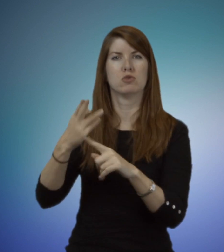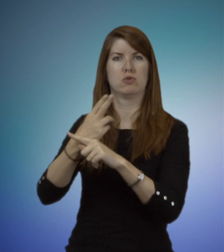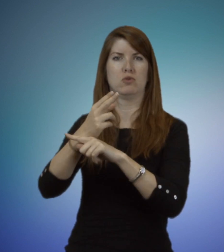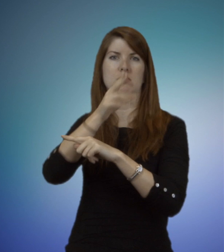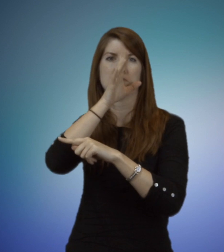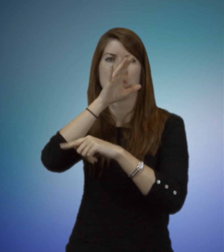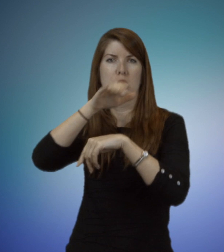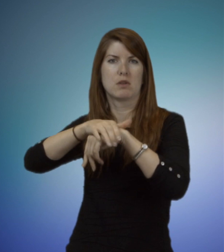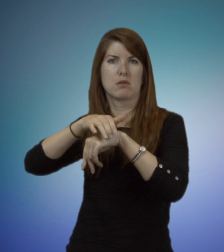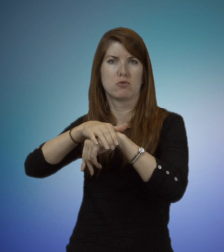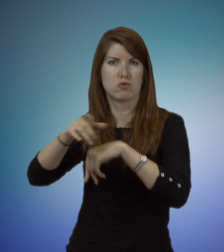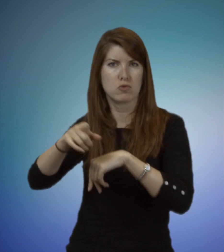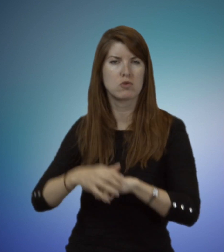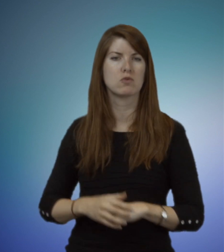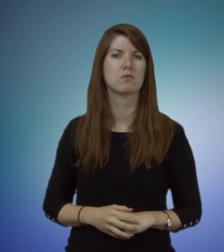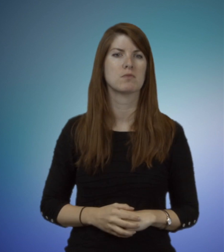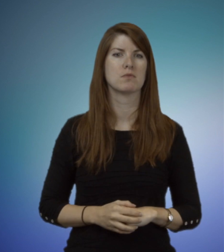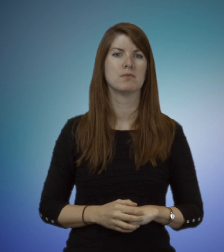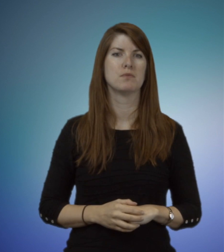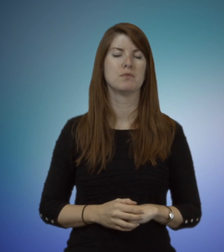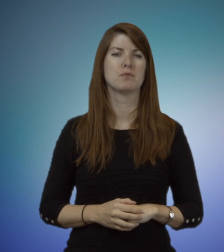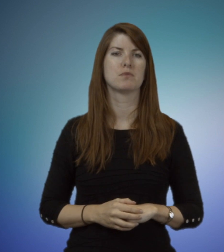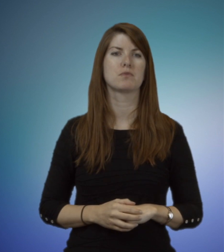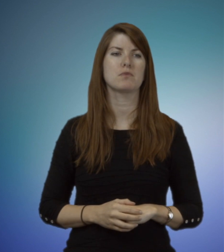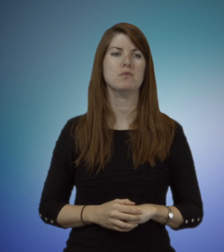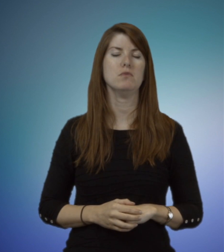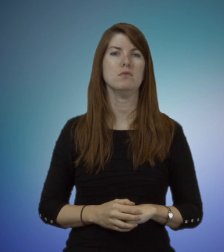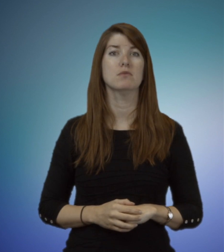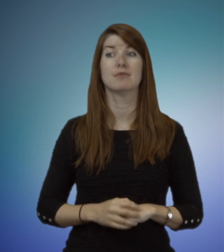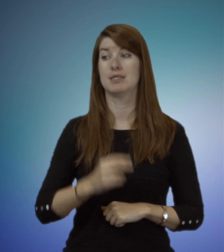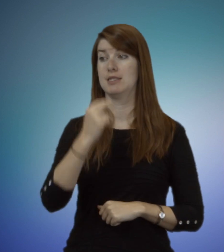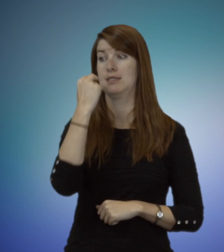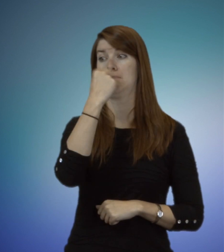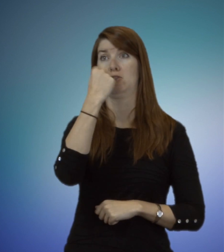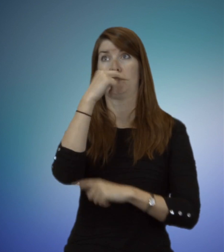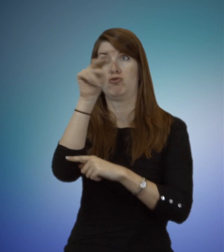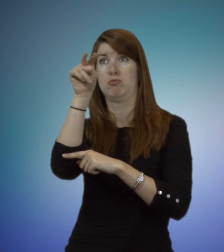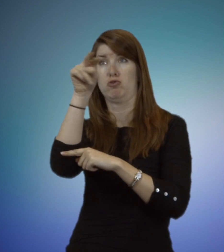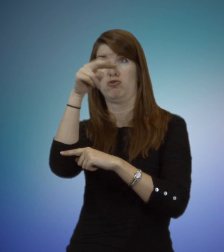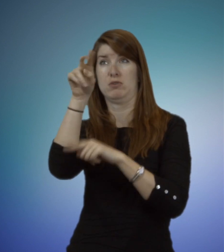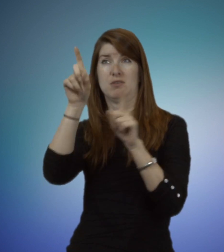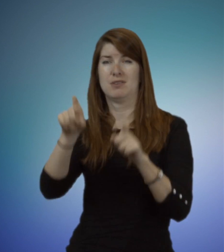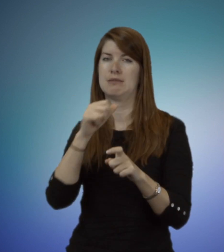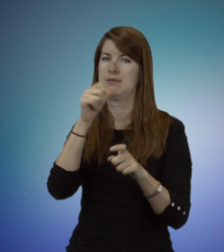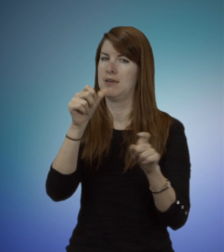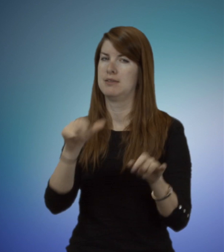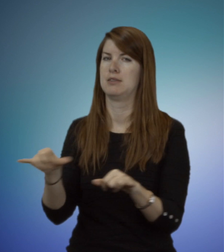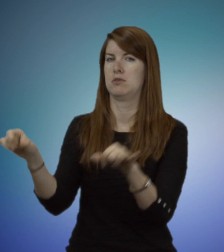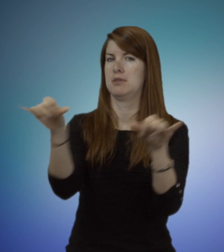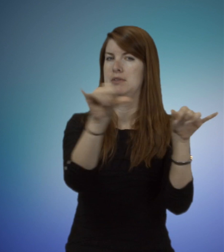Speech-reading tests are usually not standardized, but is a good way to gain information about how a child is making connections